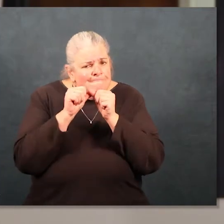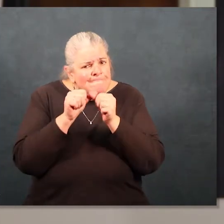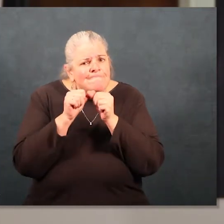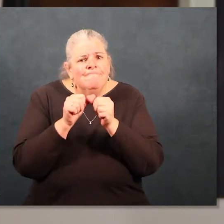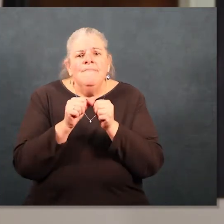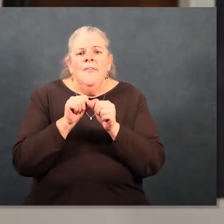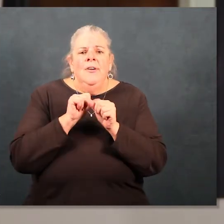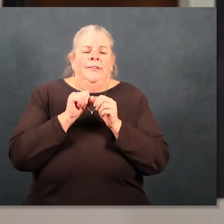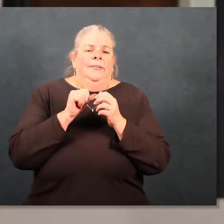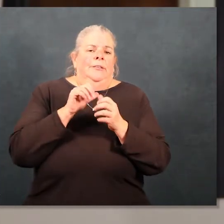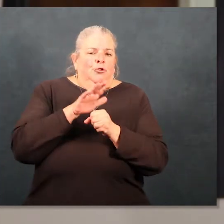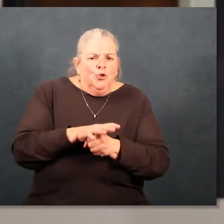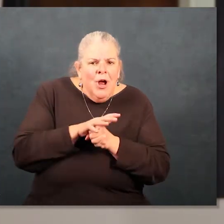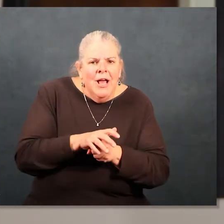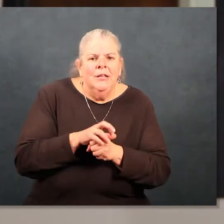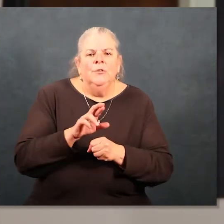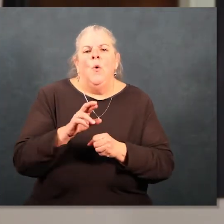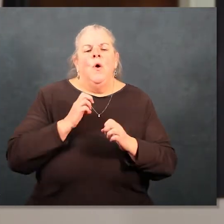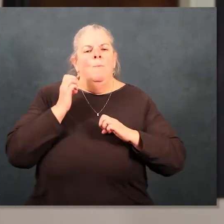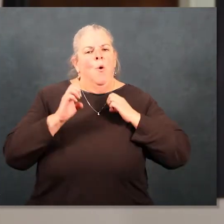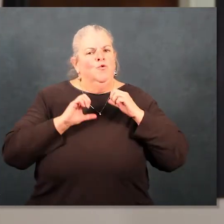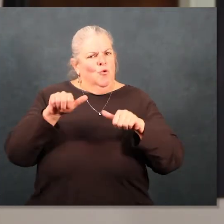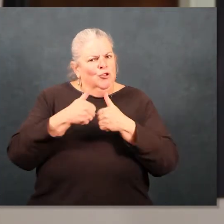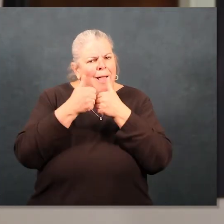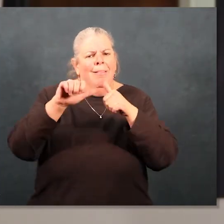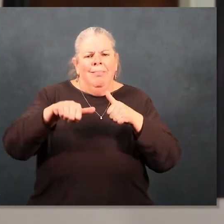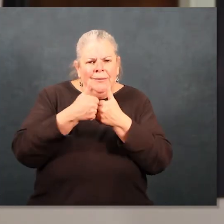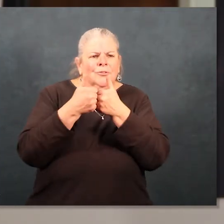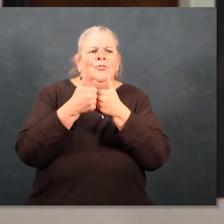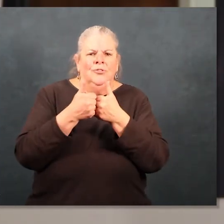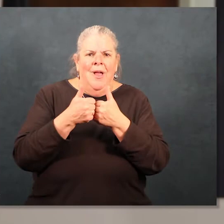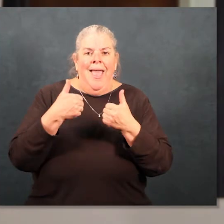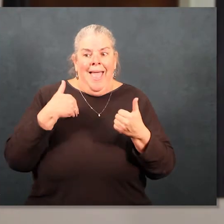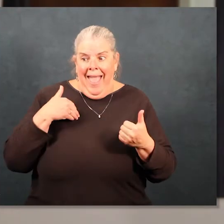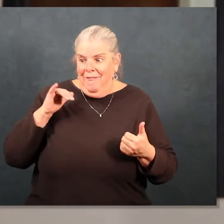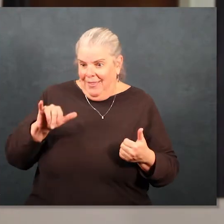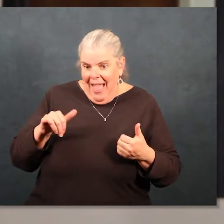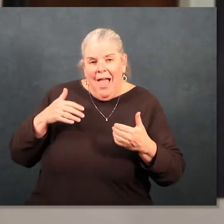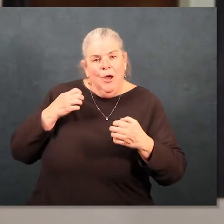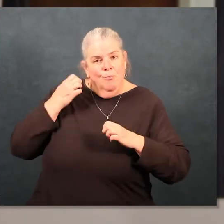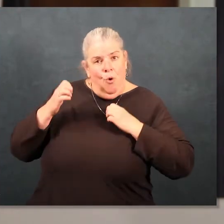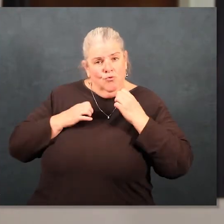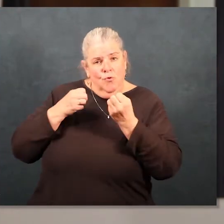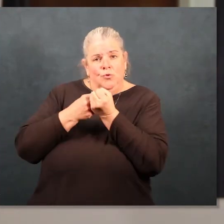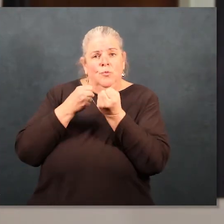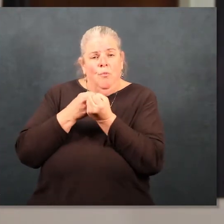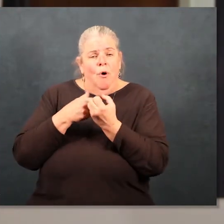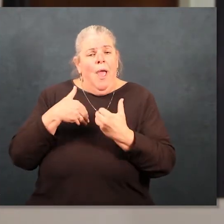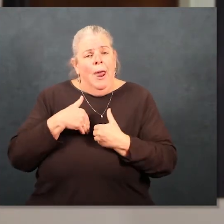or ongoing emotional challenges, having that emotional support animal can help you regulate